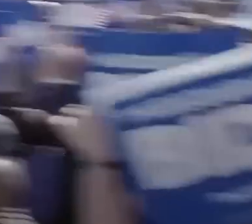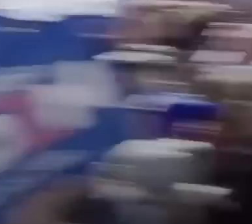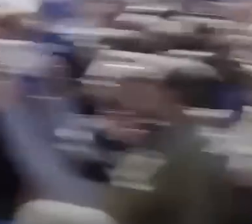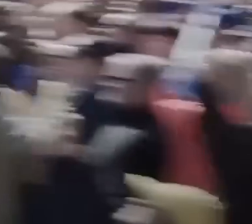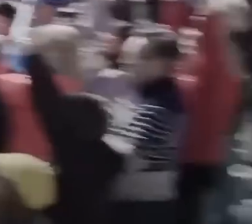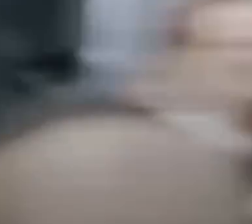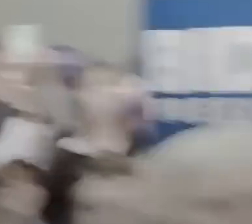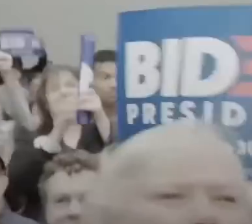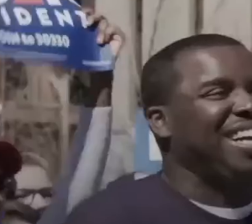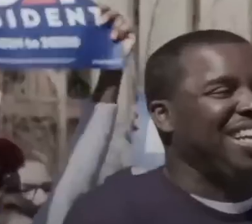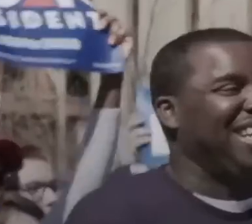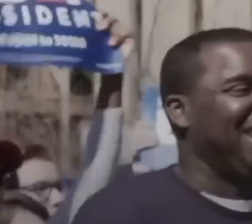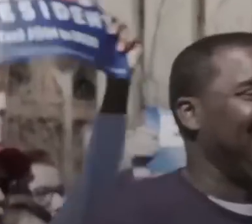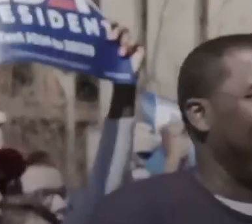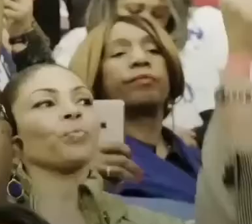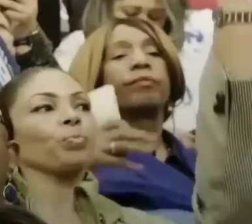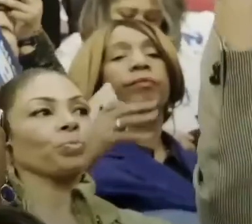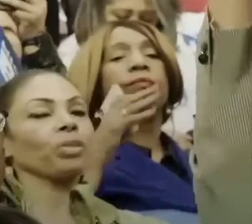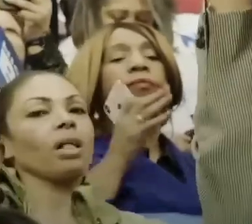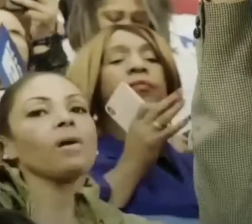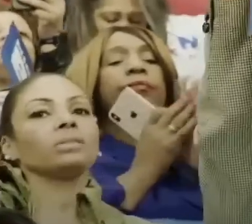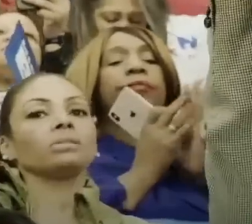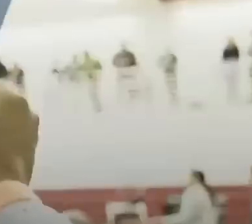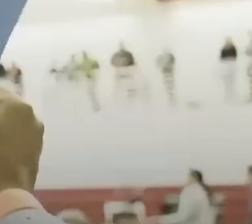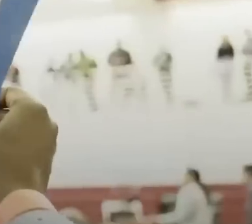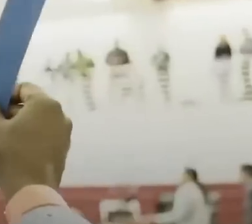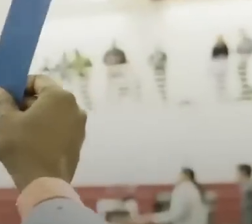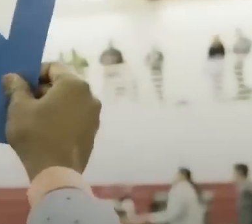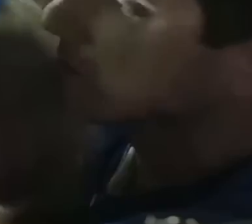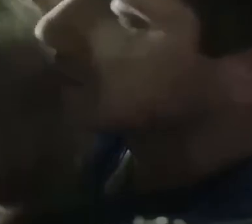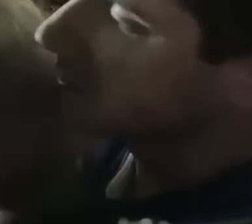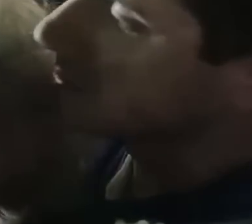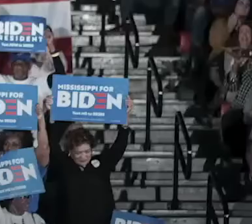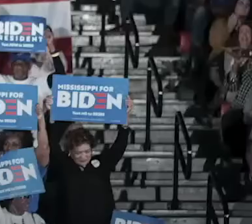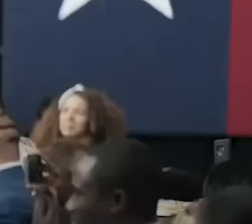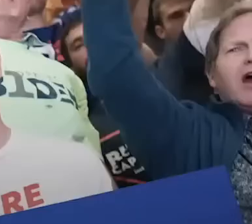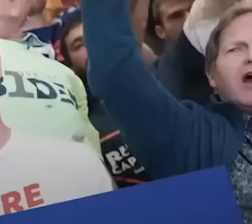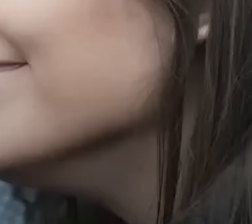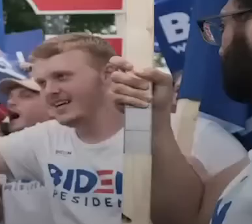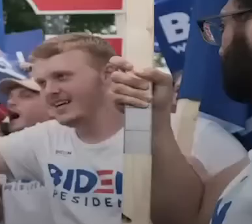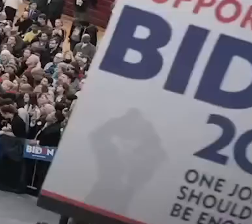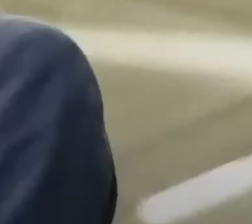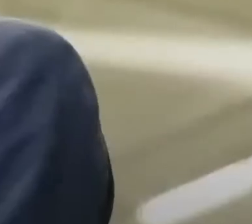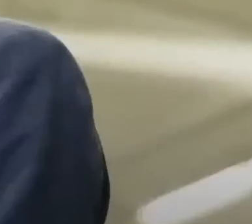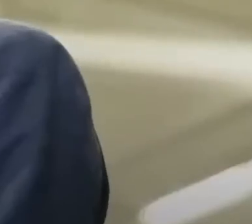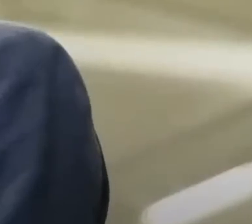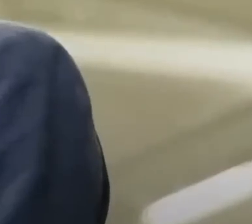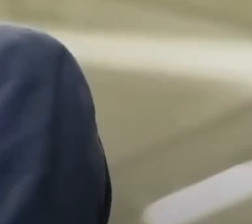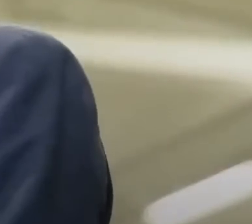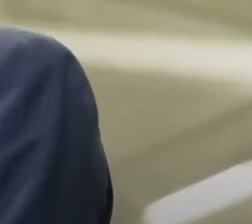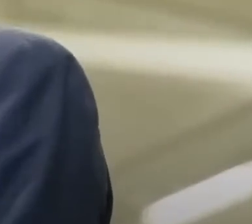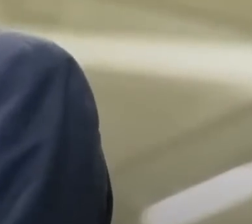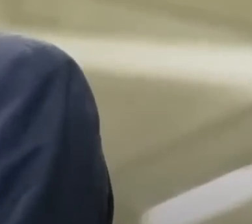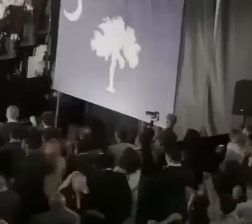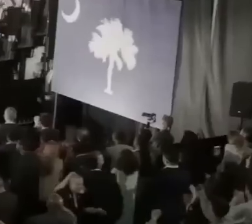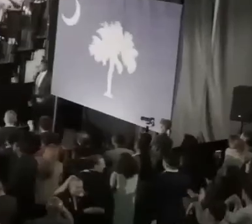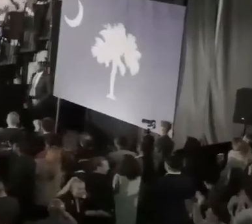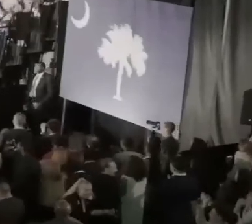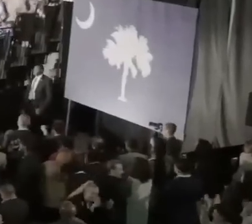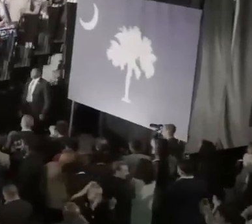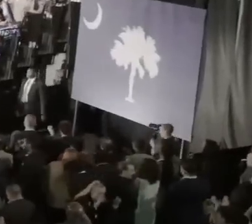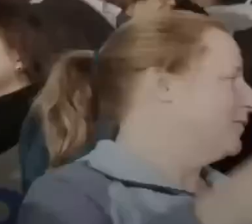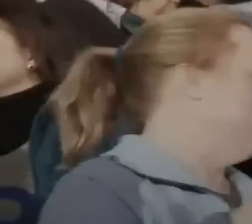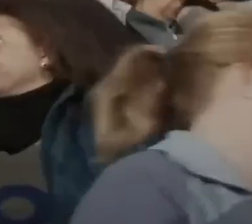WELCOME.